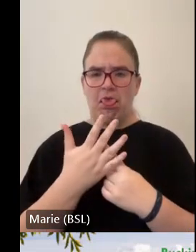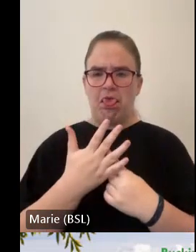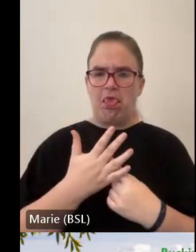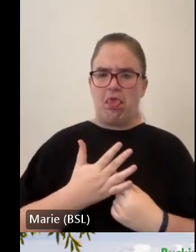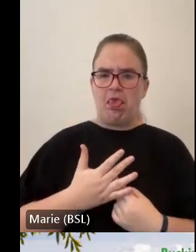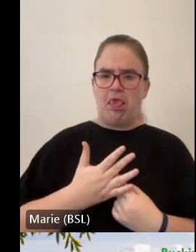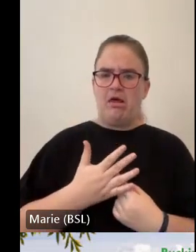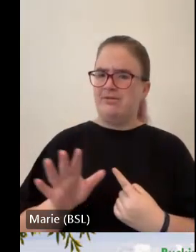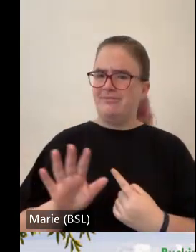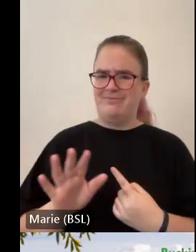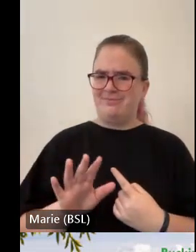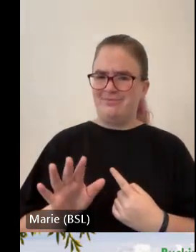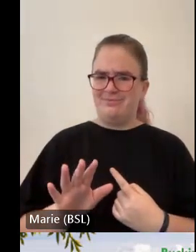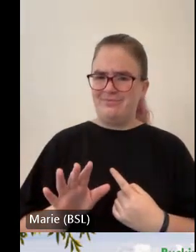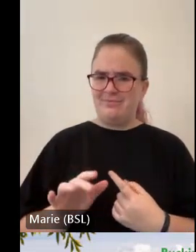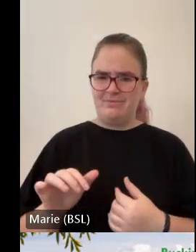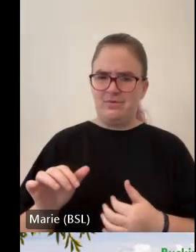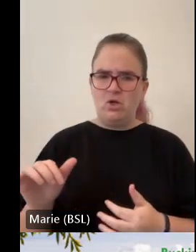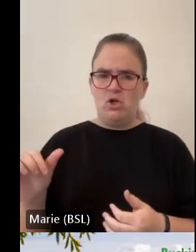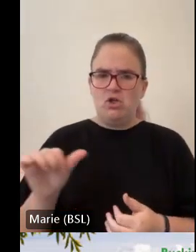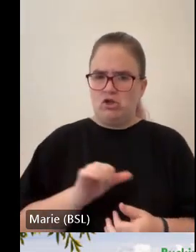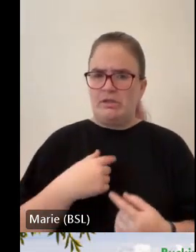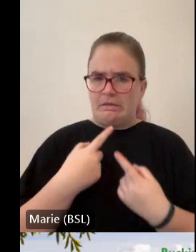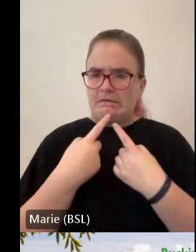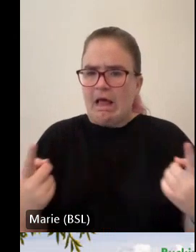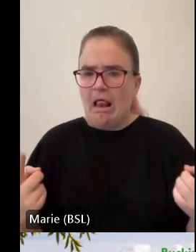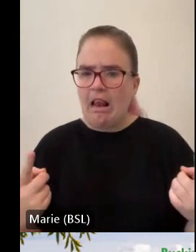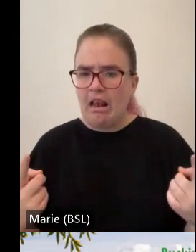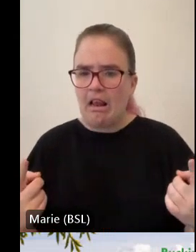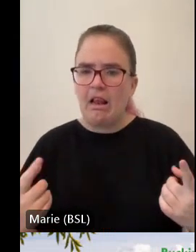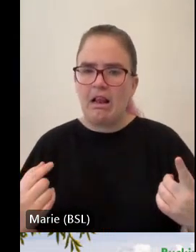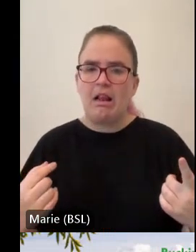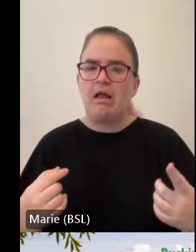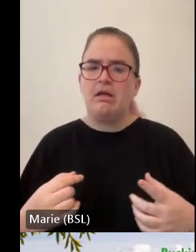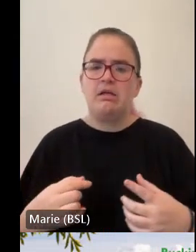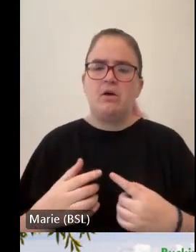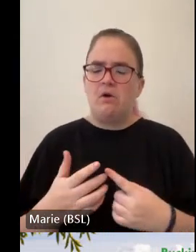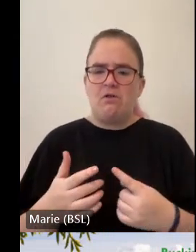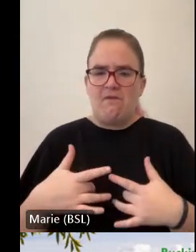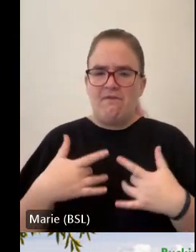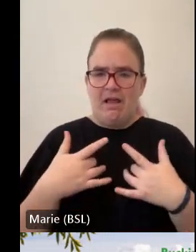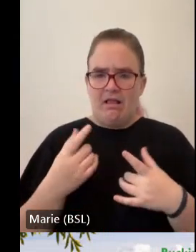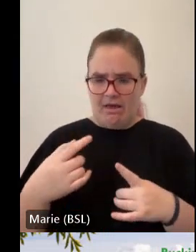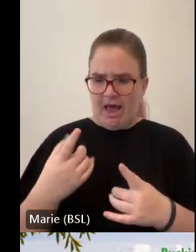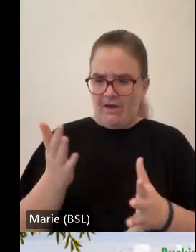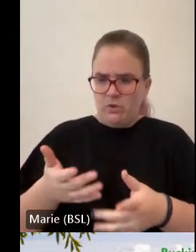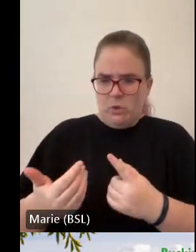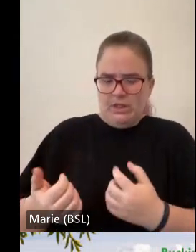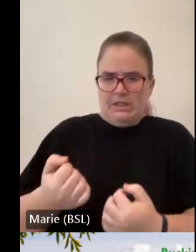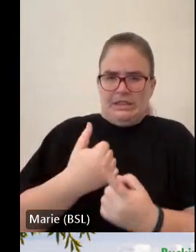And to tell somebody personal information and it's so easy, isn't it?